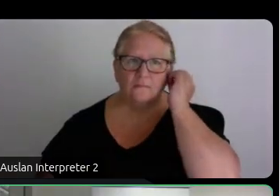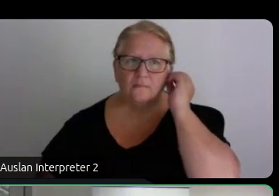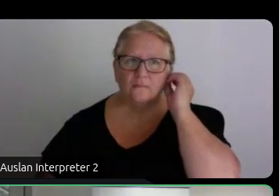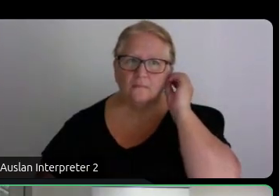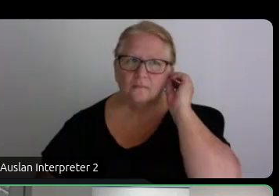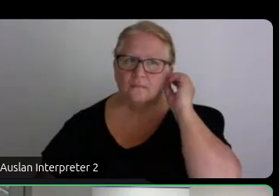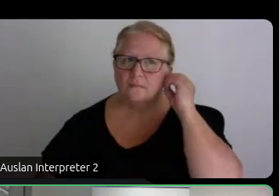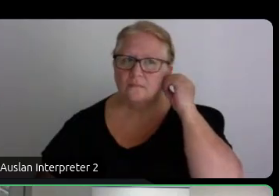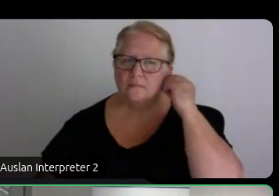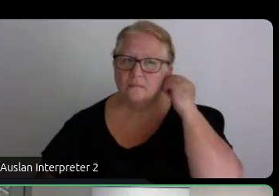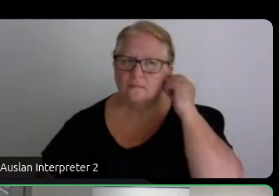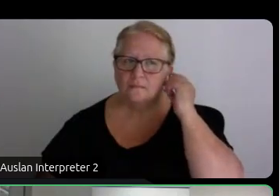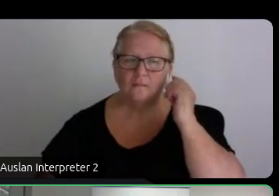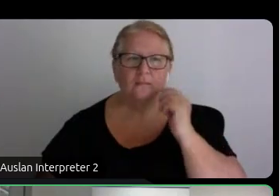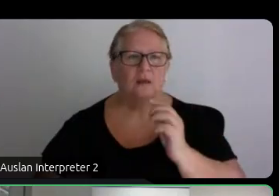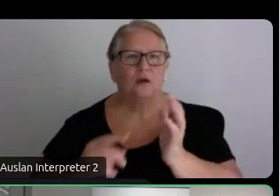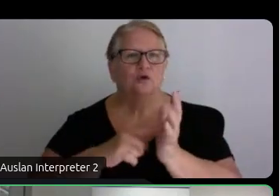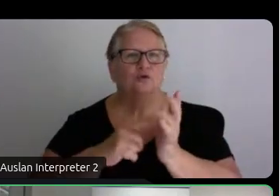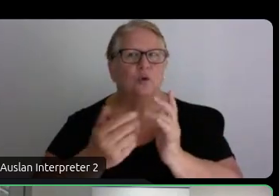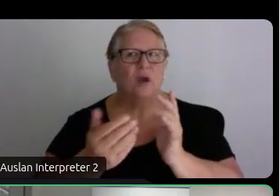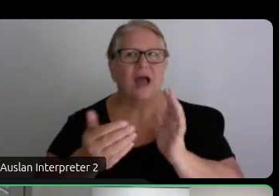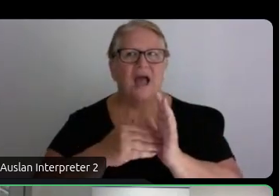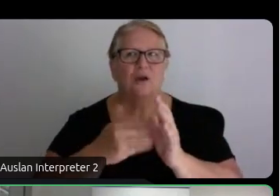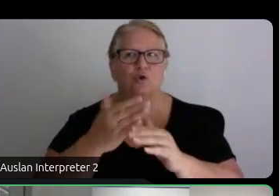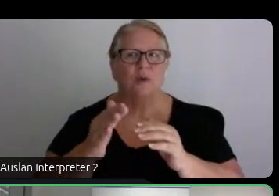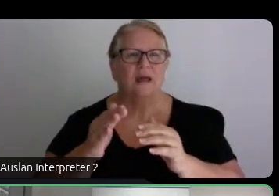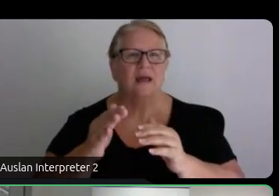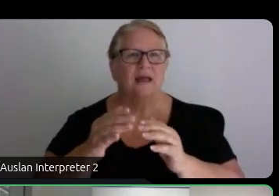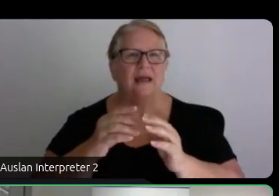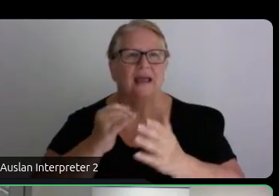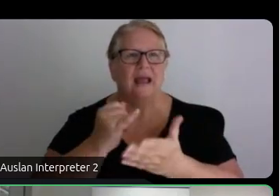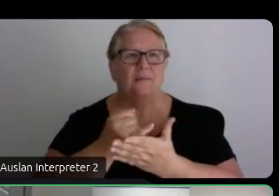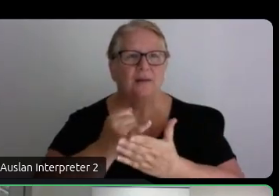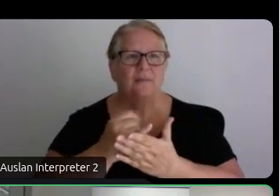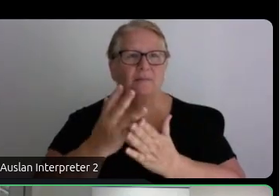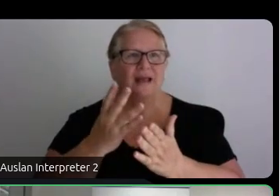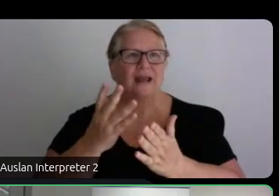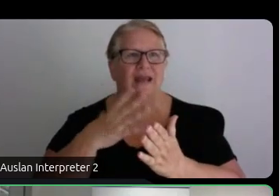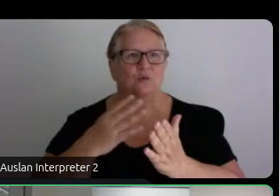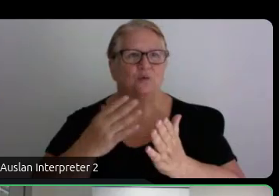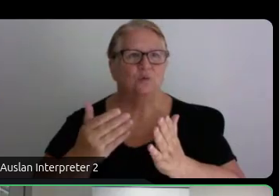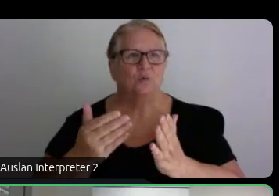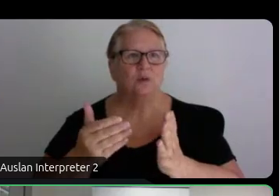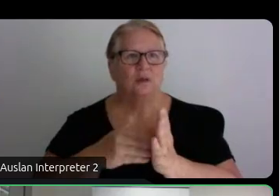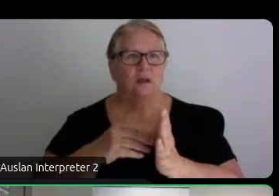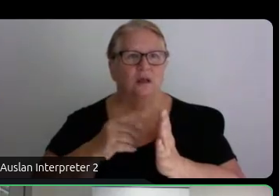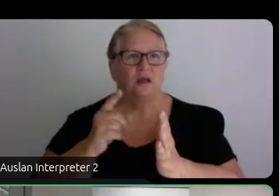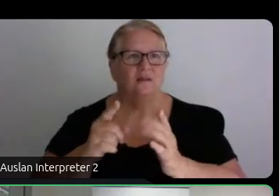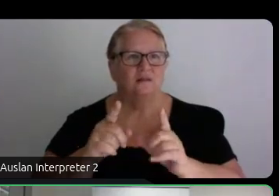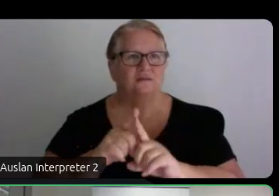the new impairment needs to also meet the access criteria. How does one do this? Do they need to